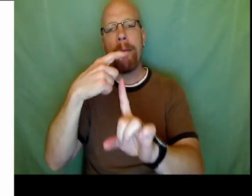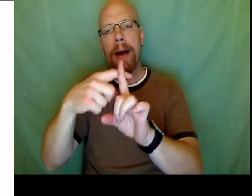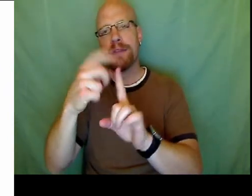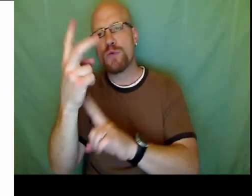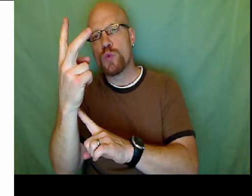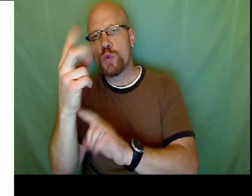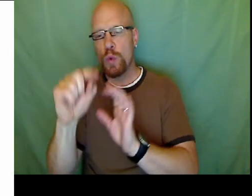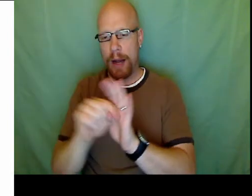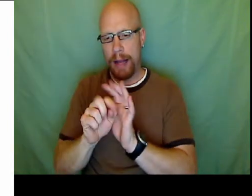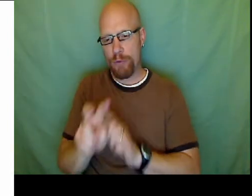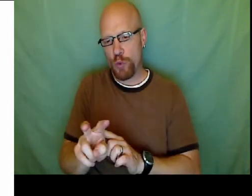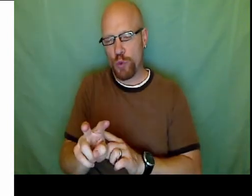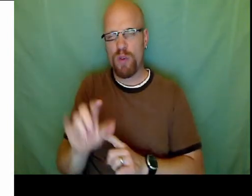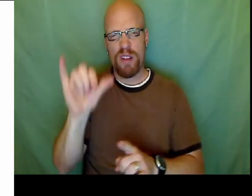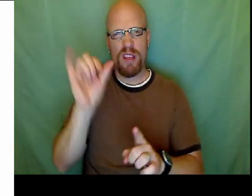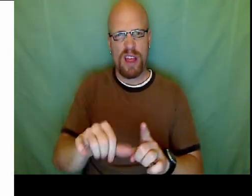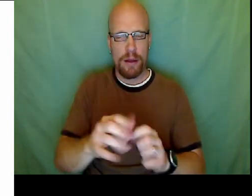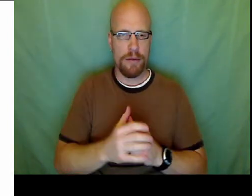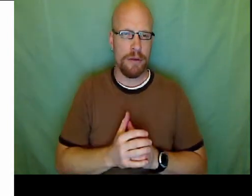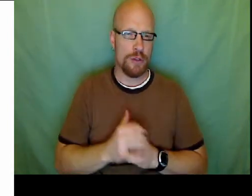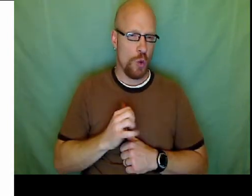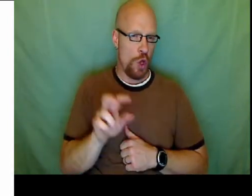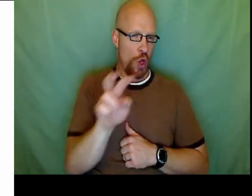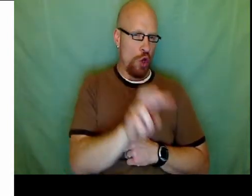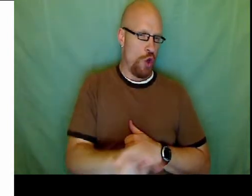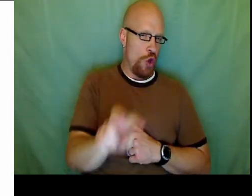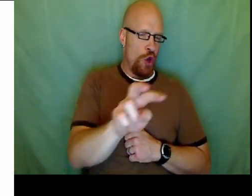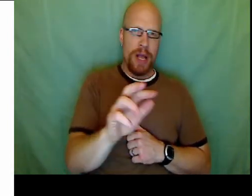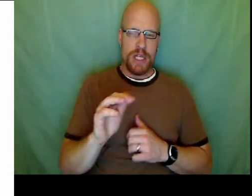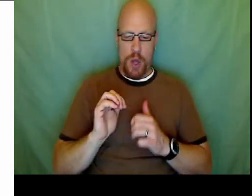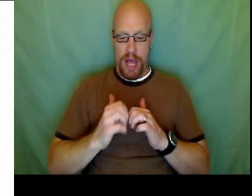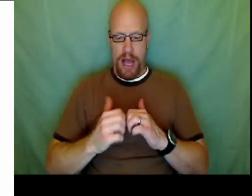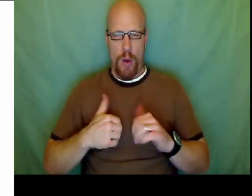You may want a positive two then a negative two. Or something like that.